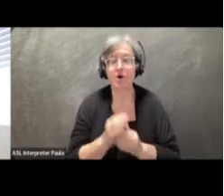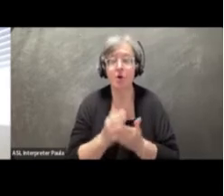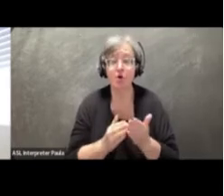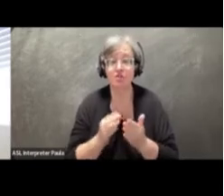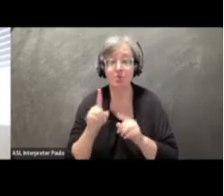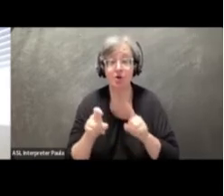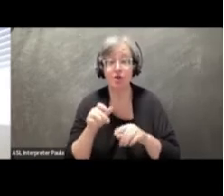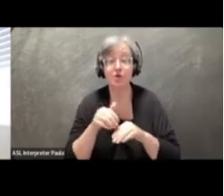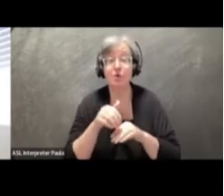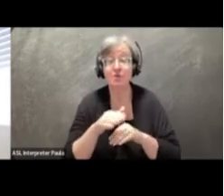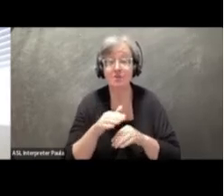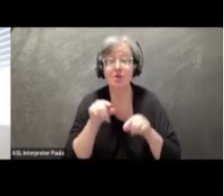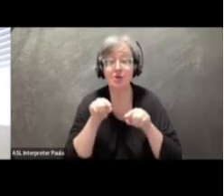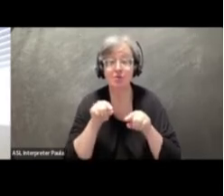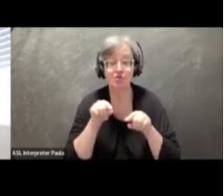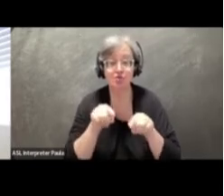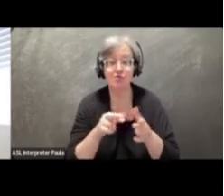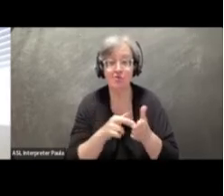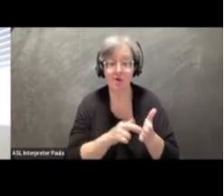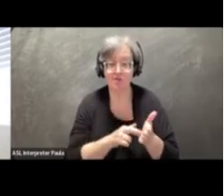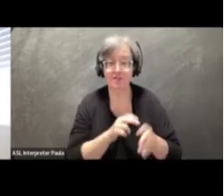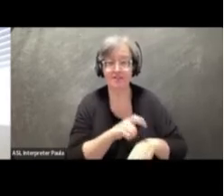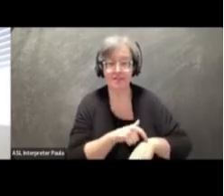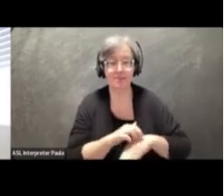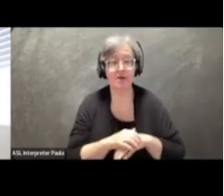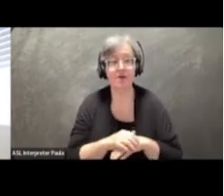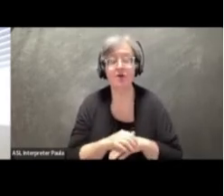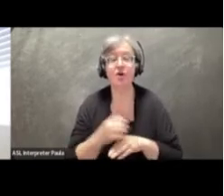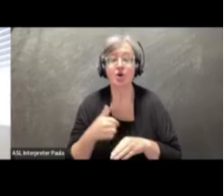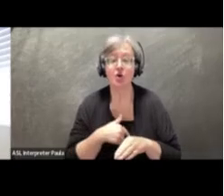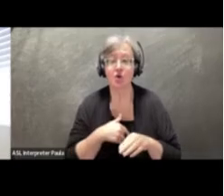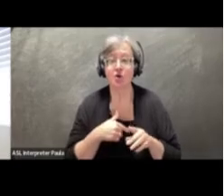through registration. This webinar is being live captioned